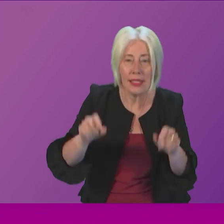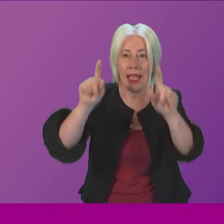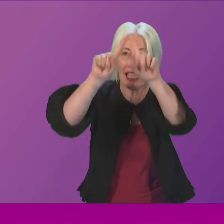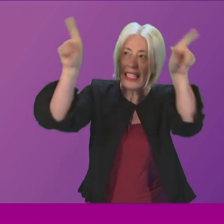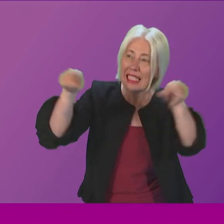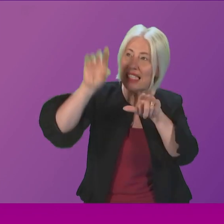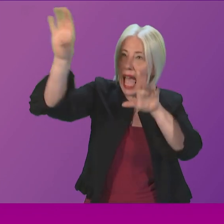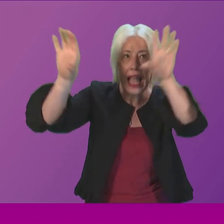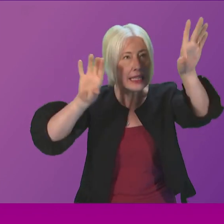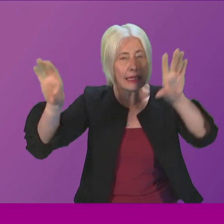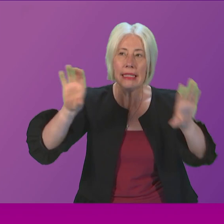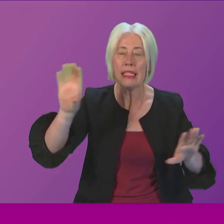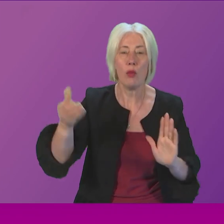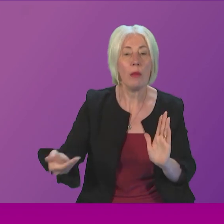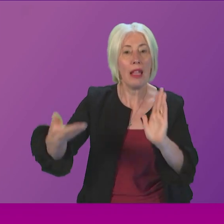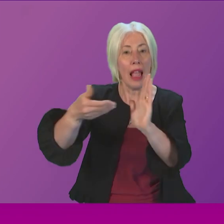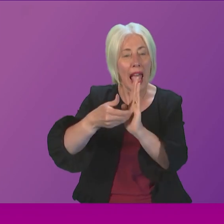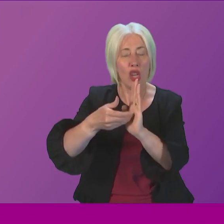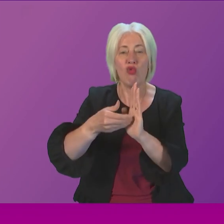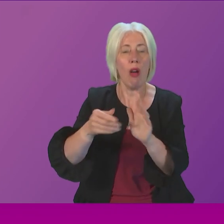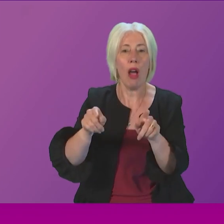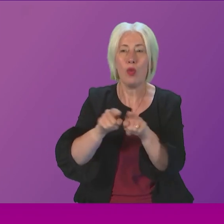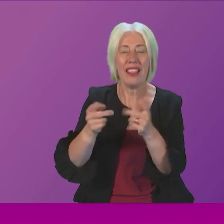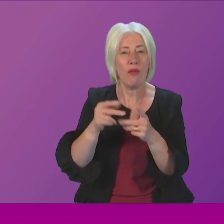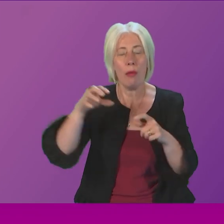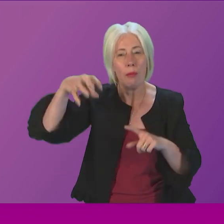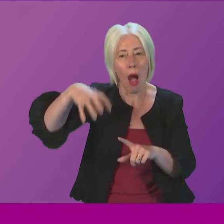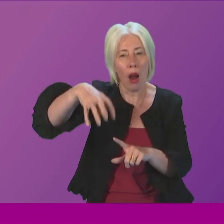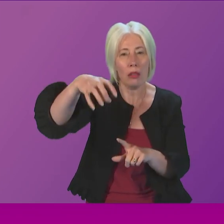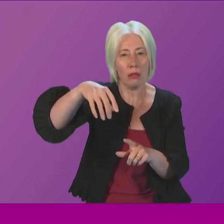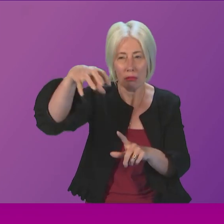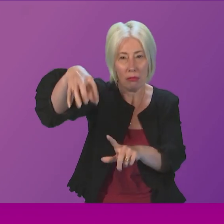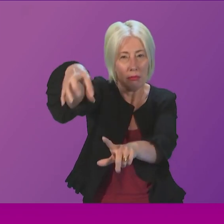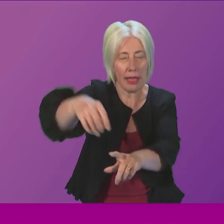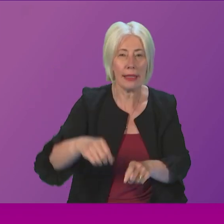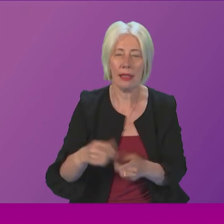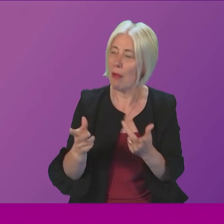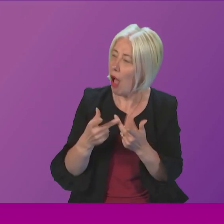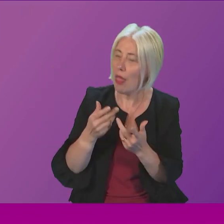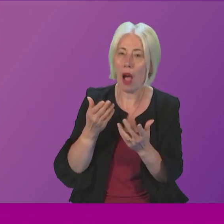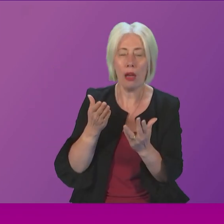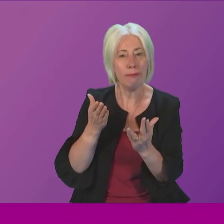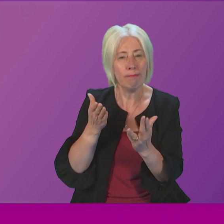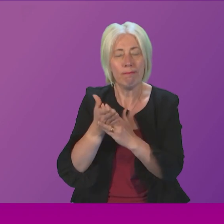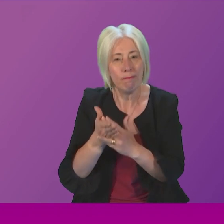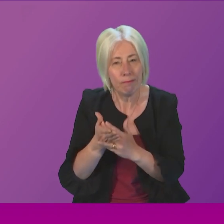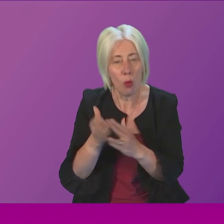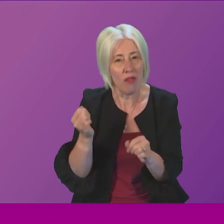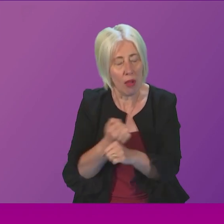Additional signs are being installed at key locations, too, and we have made a number of other interventions.